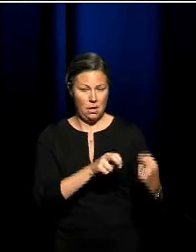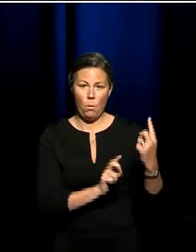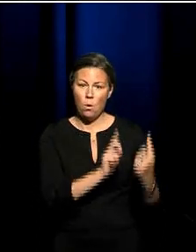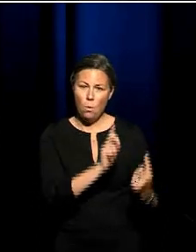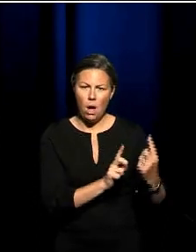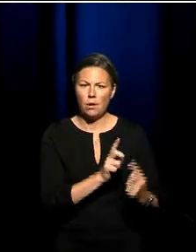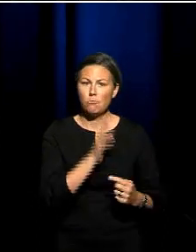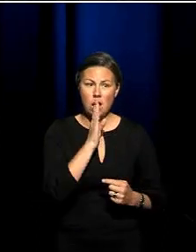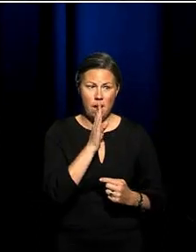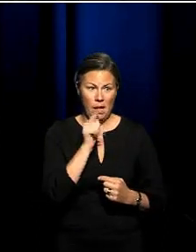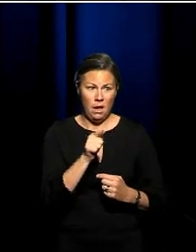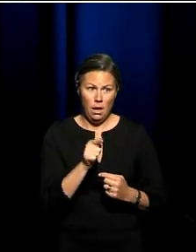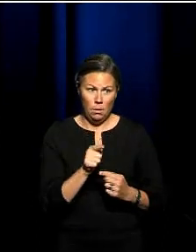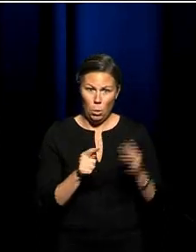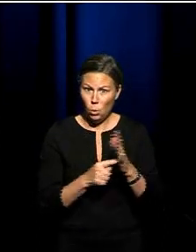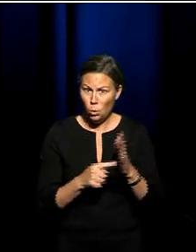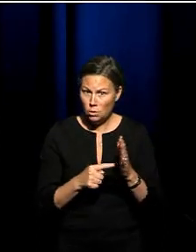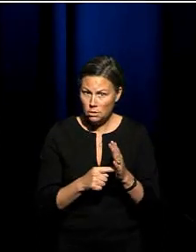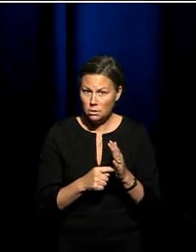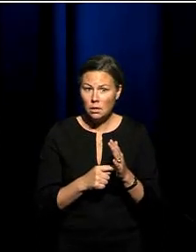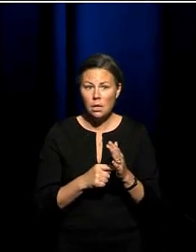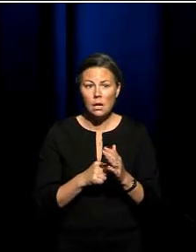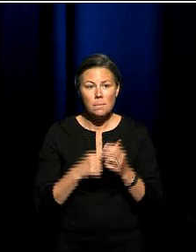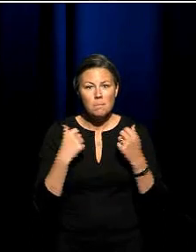important development as it offers people the opportunity to share their